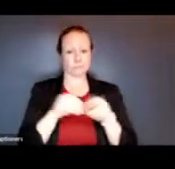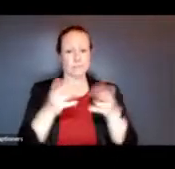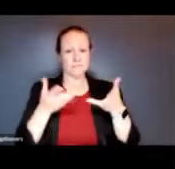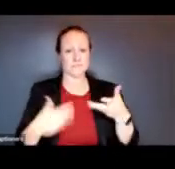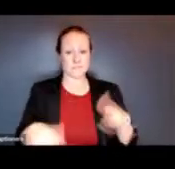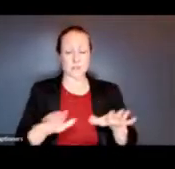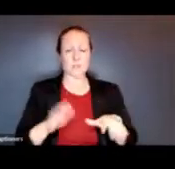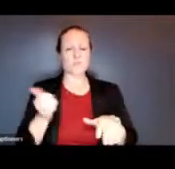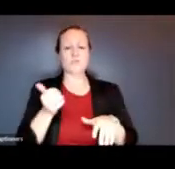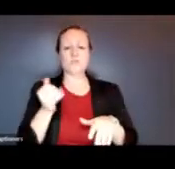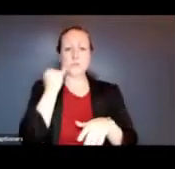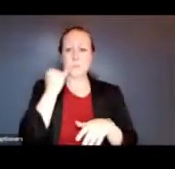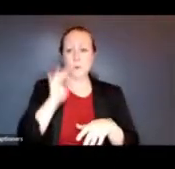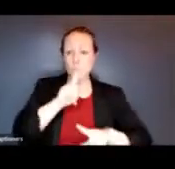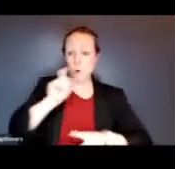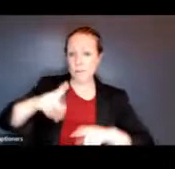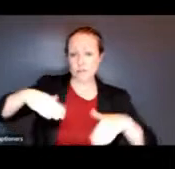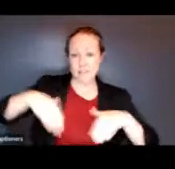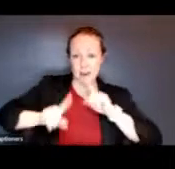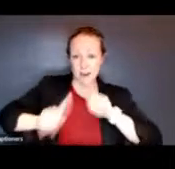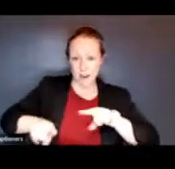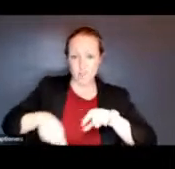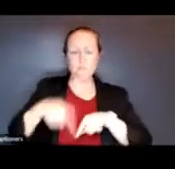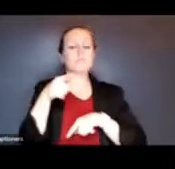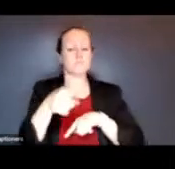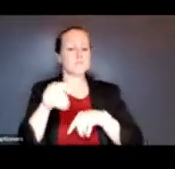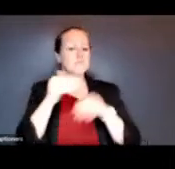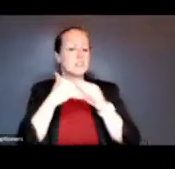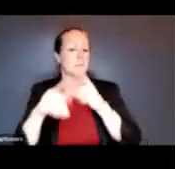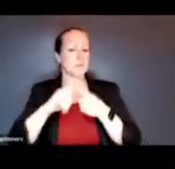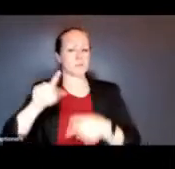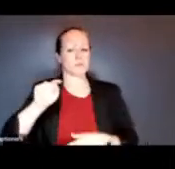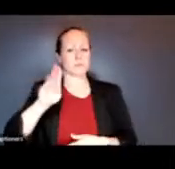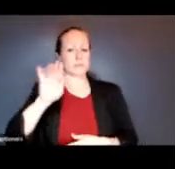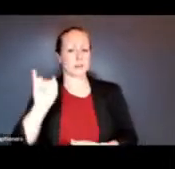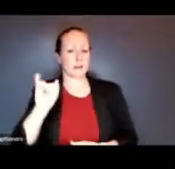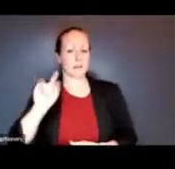up questions and feedback to the email address TBI T A R C TBI